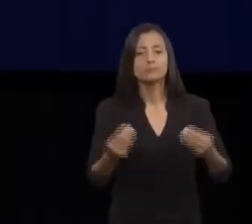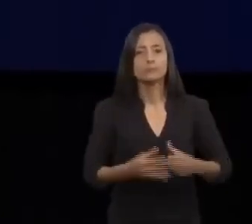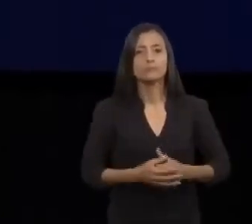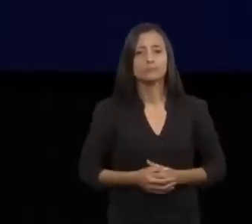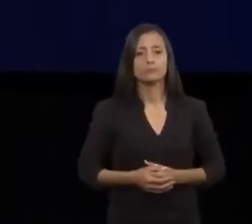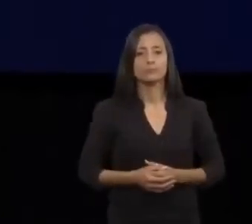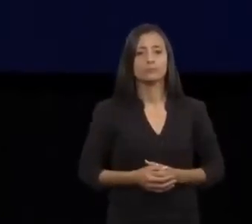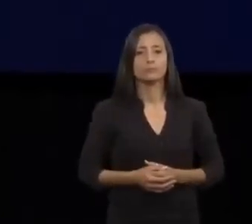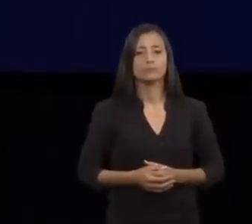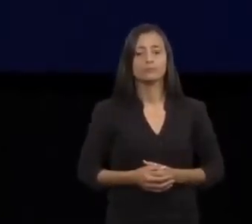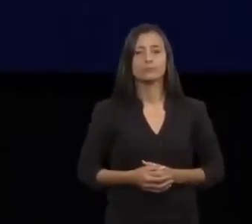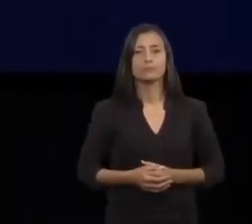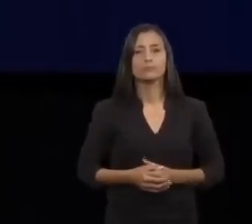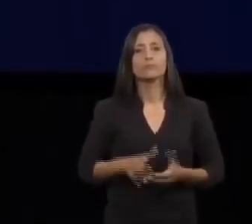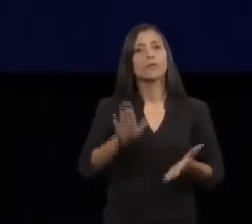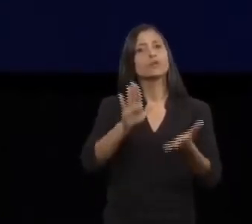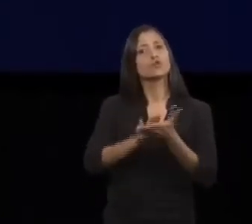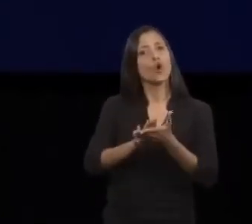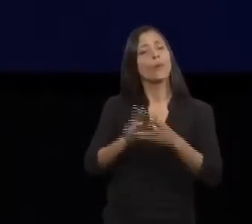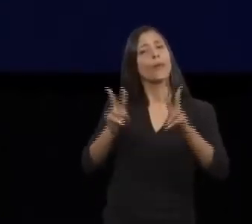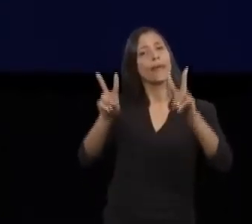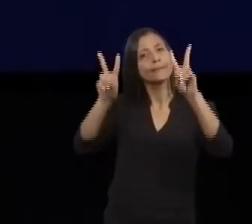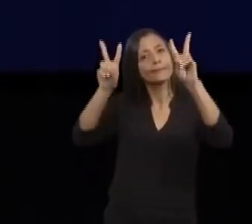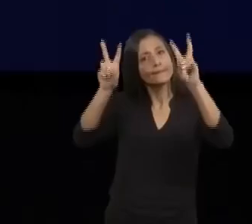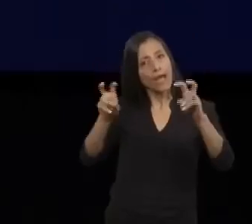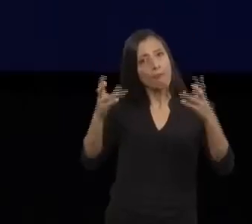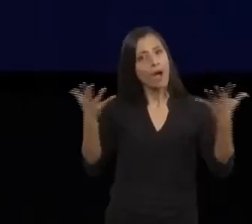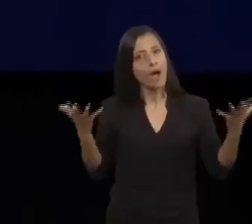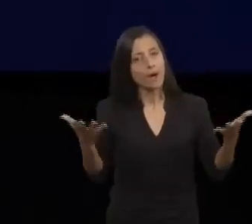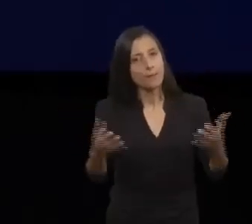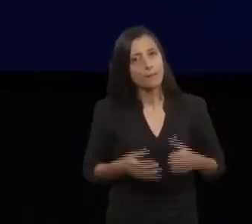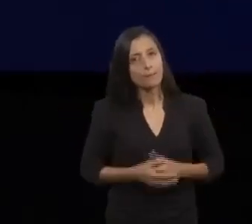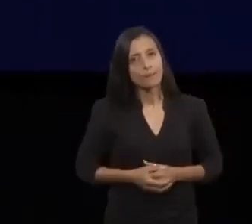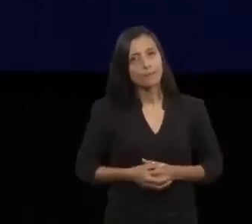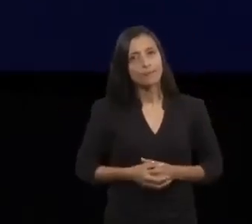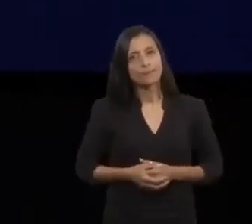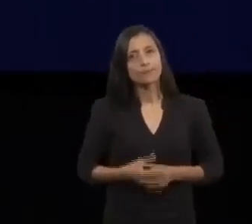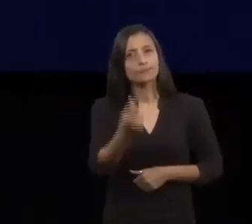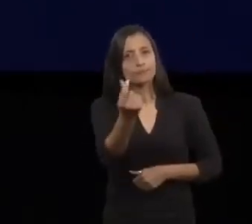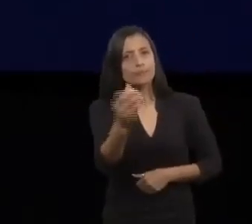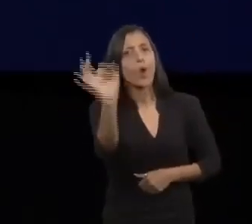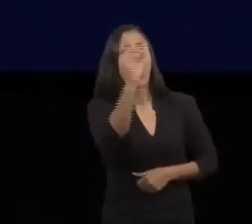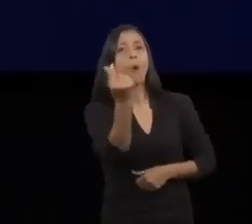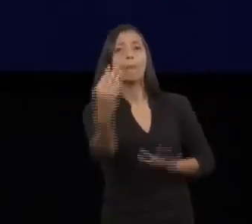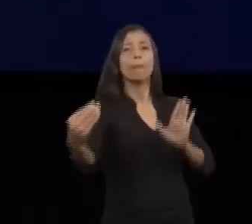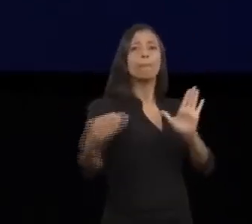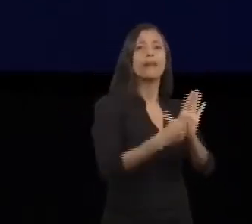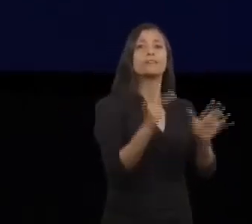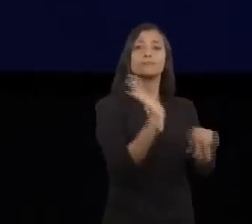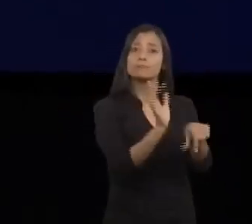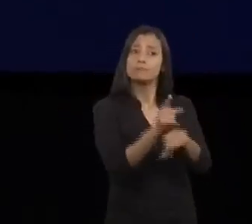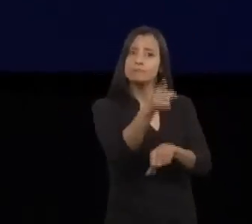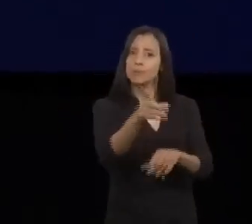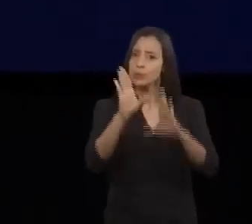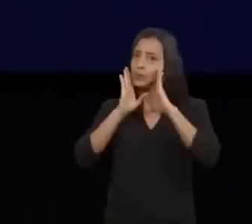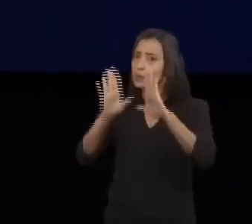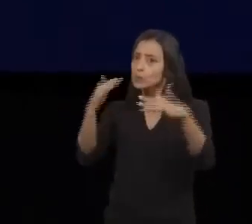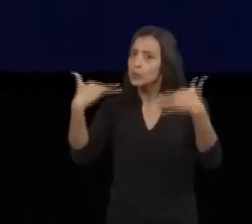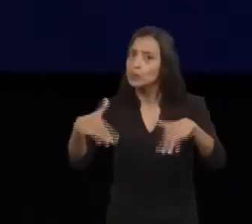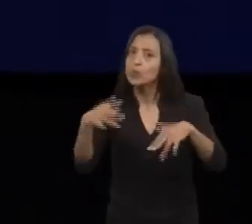regarding what has to do with money and prices is a true approach to general balance.